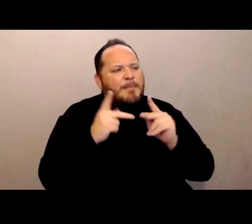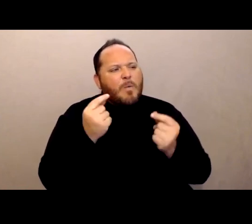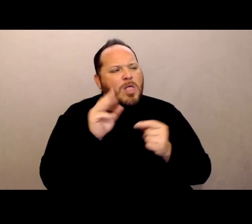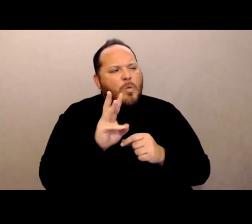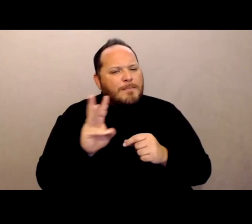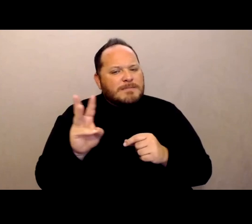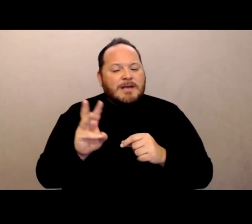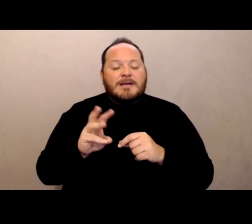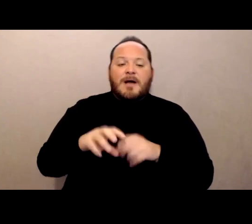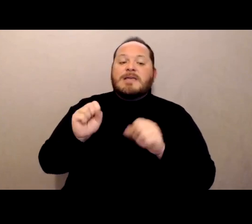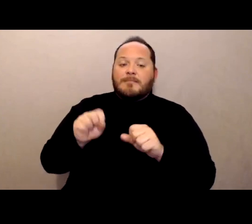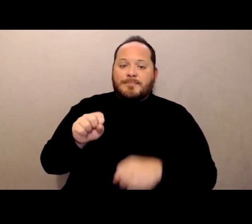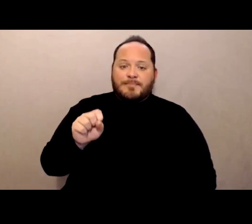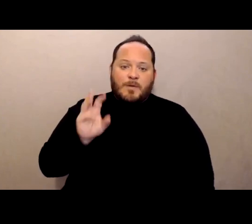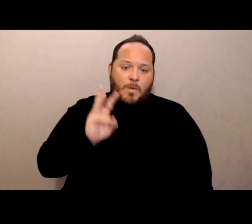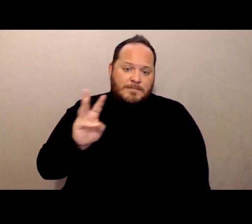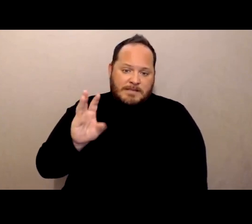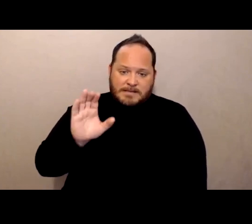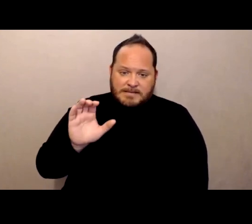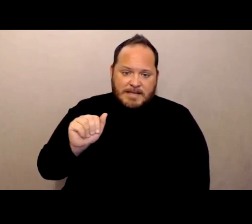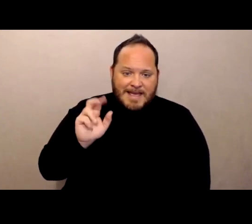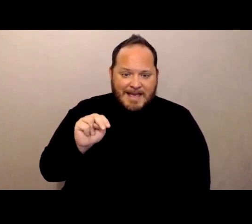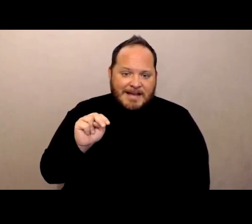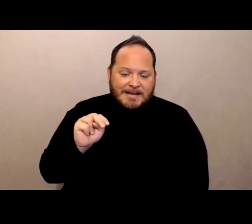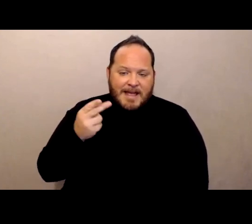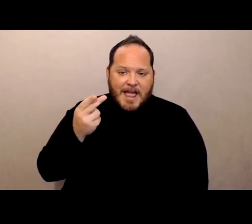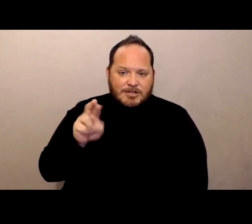Yeah, the website is C-A-N-H-R.org